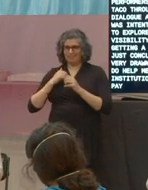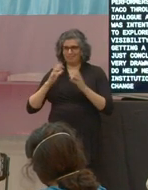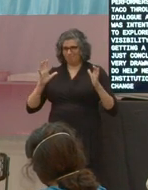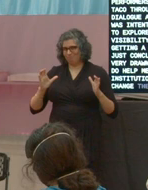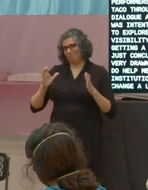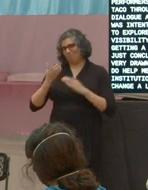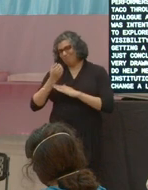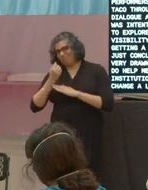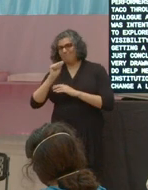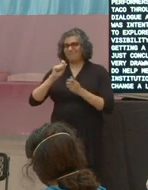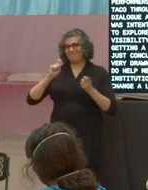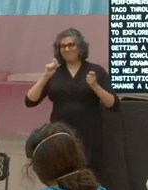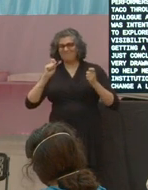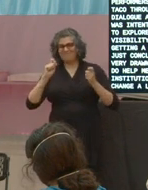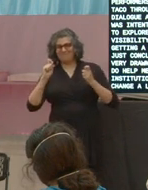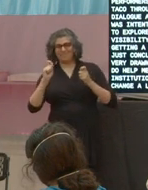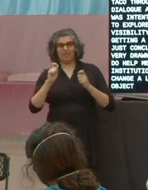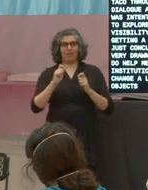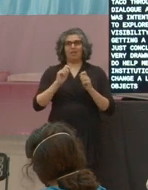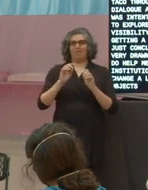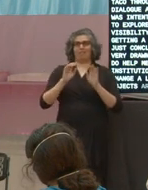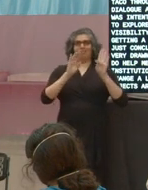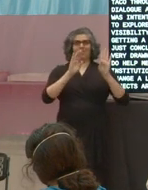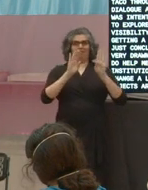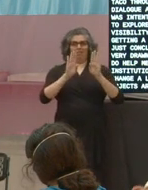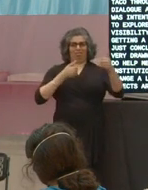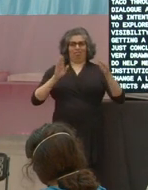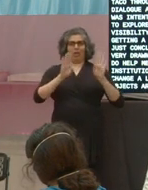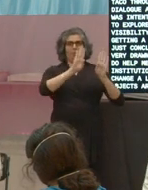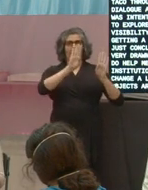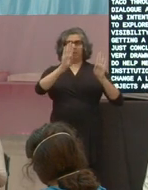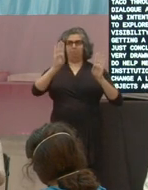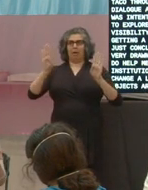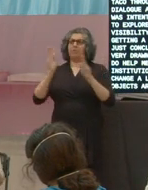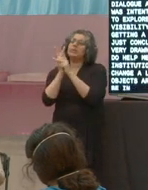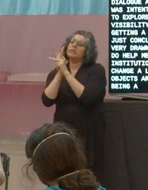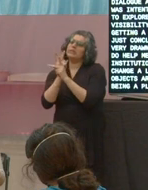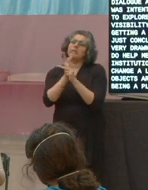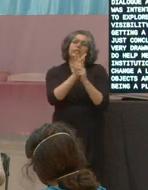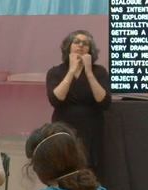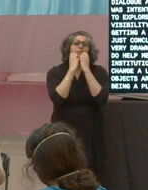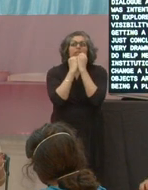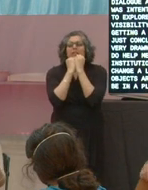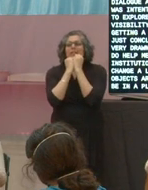bit from a place where static objects are, you know, very carefully cared for to be in a place that is more of an active